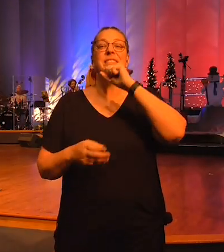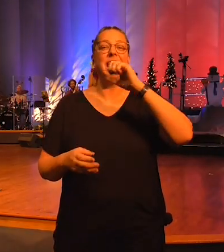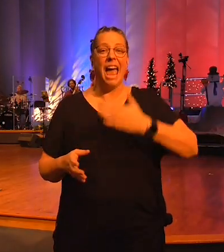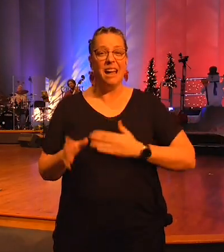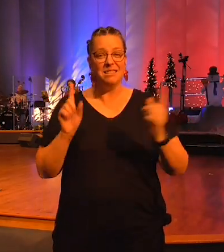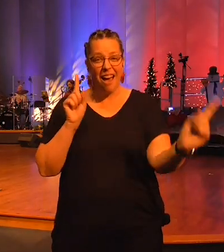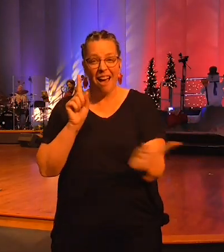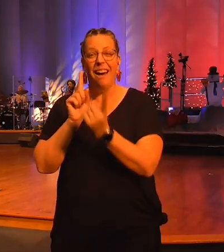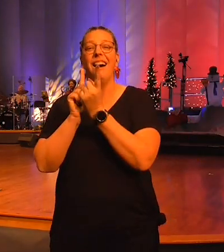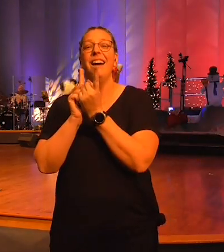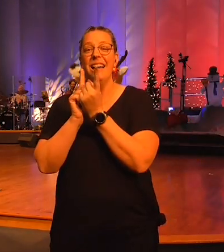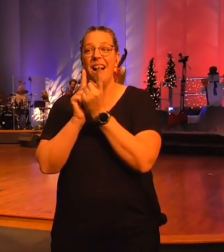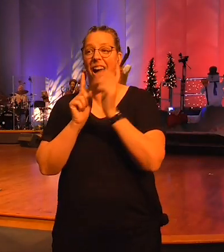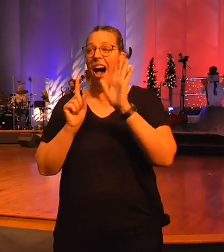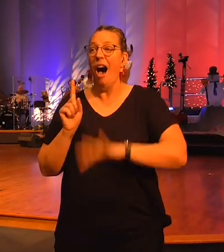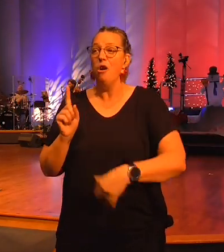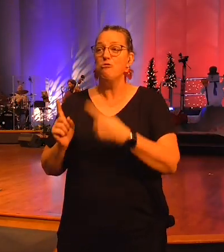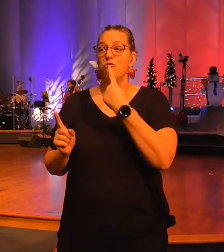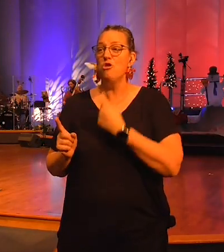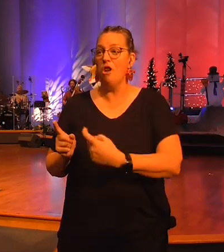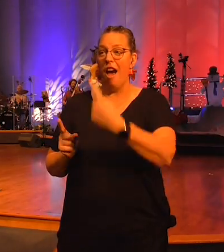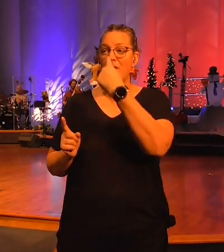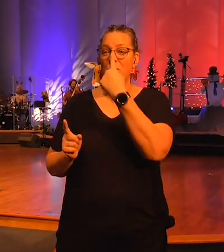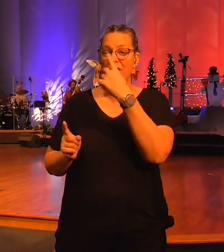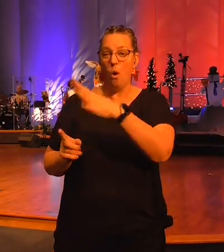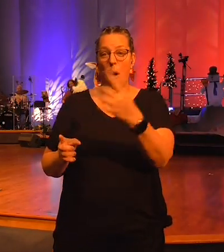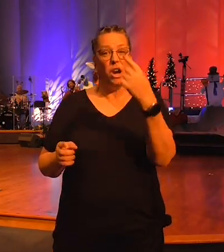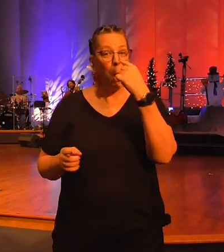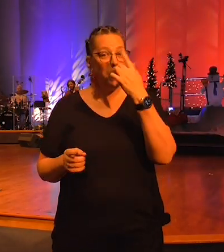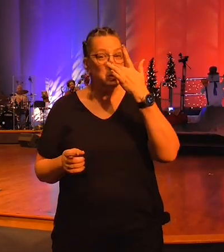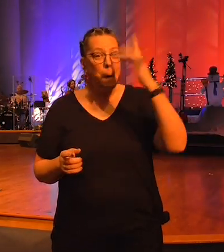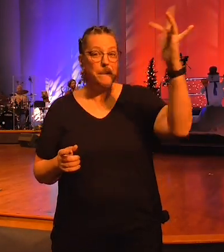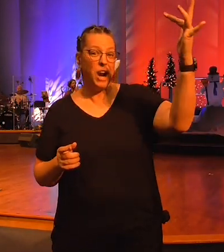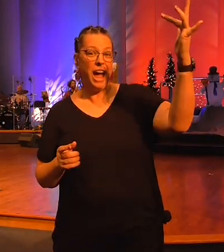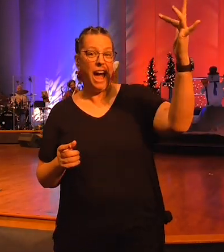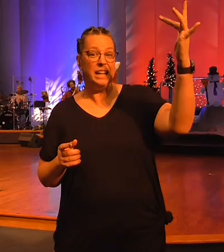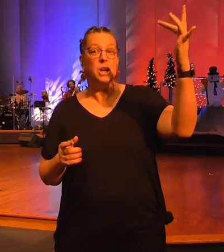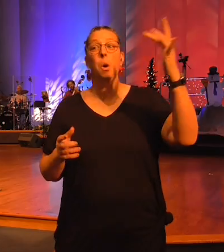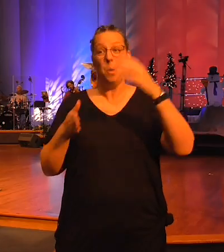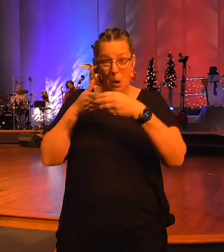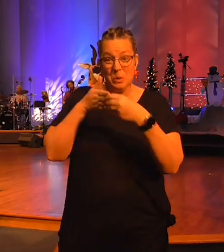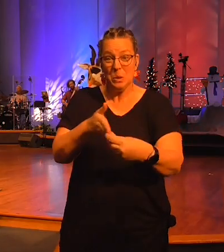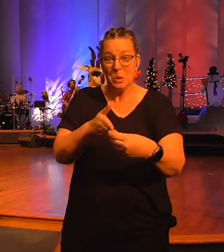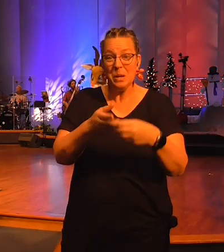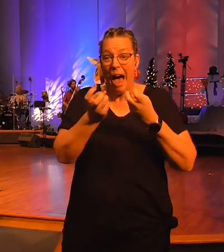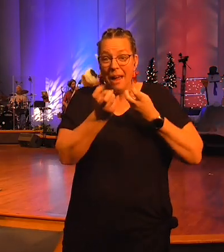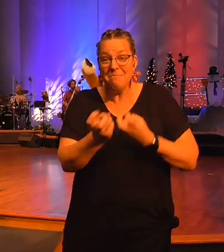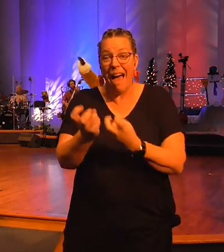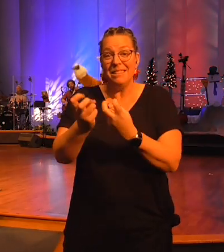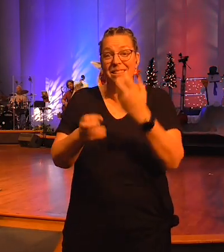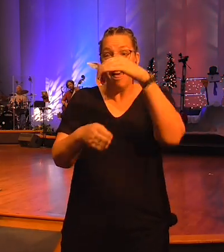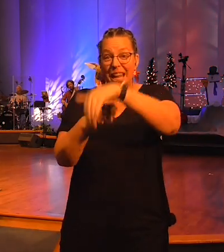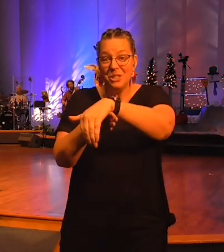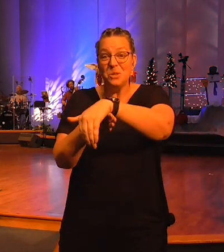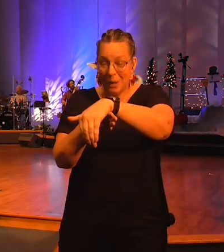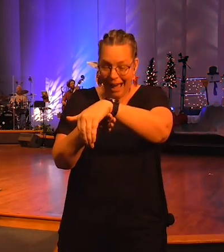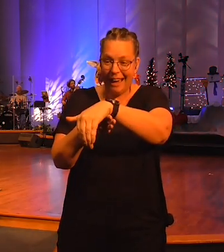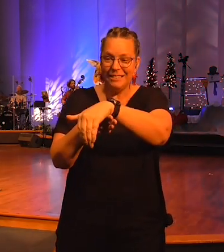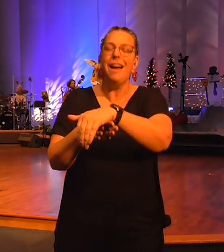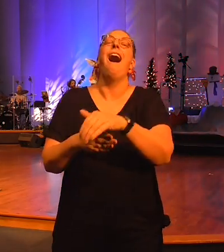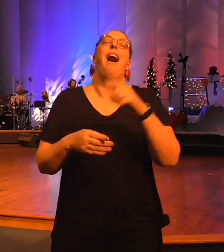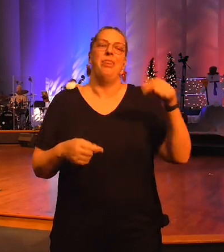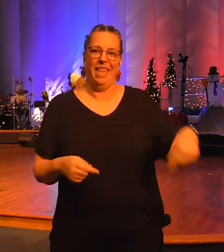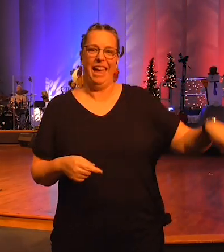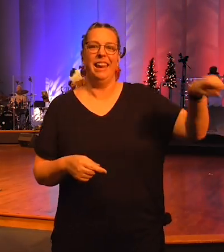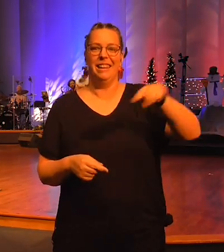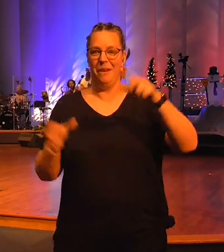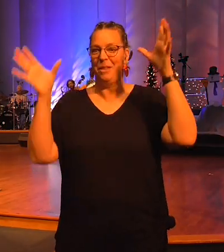then fogy Christmas eve Santa came to say Rudolph with your nose so bright